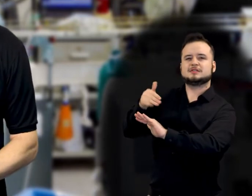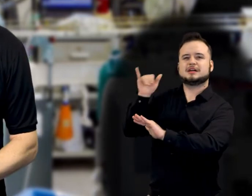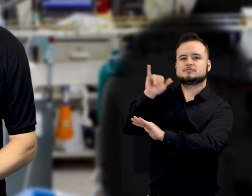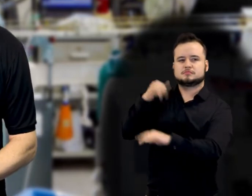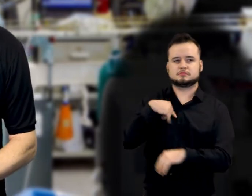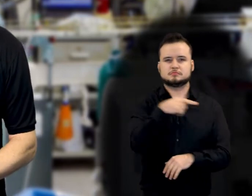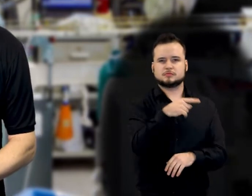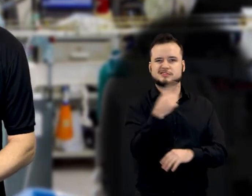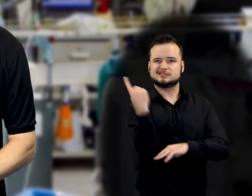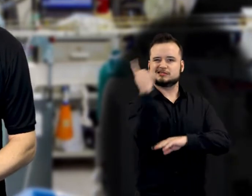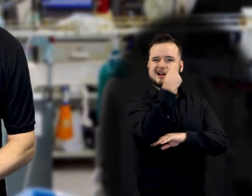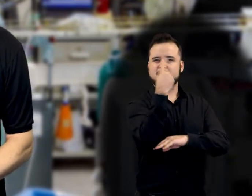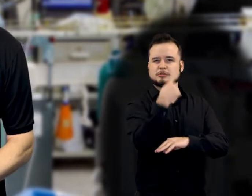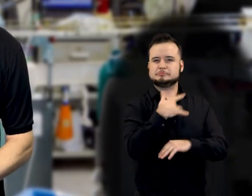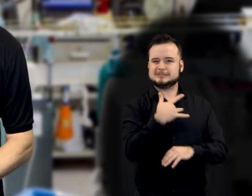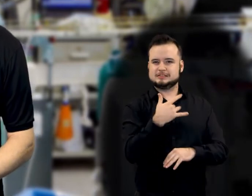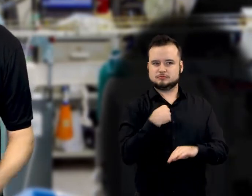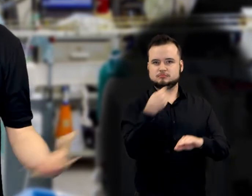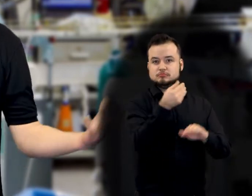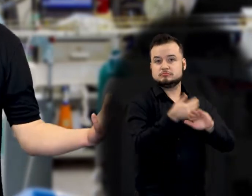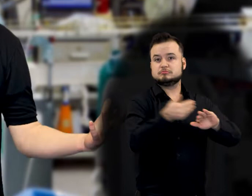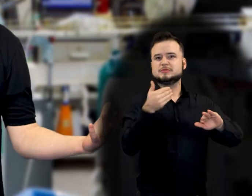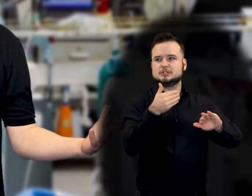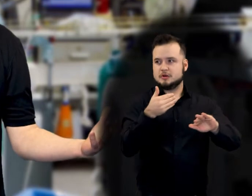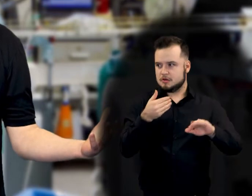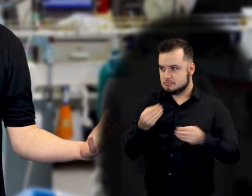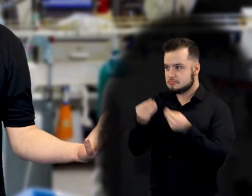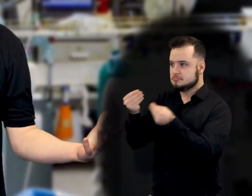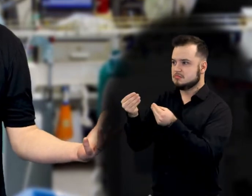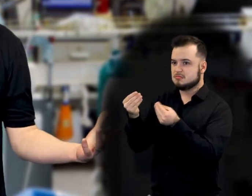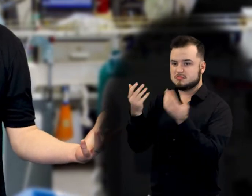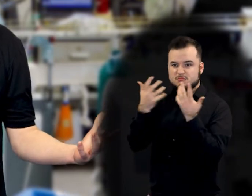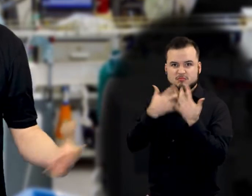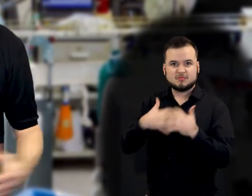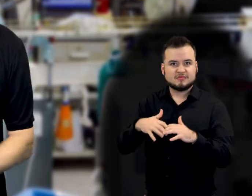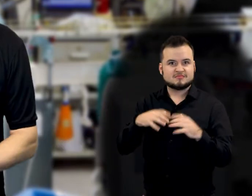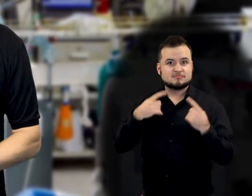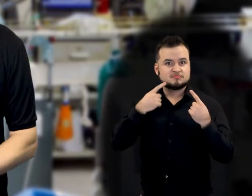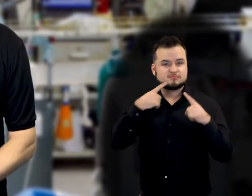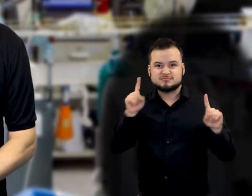just like we did for the on-site interpreter earlier in the day. It worked perfectly.